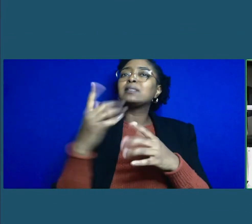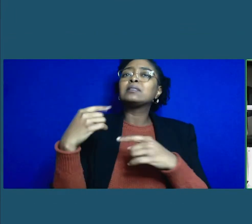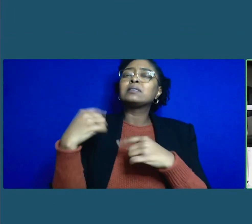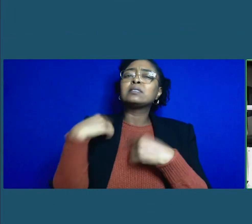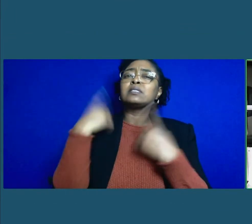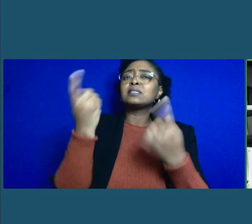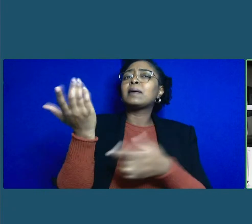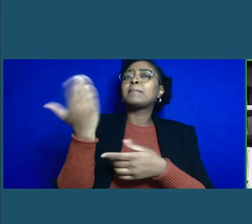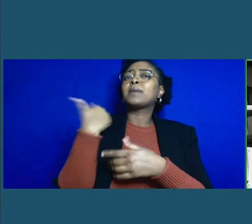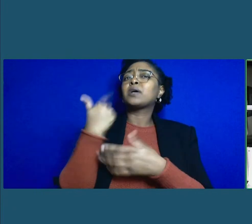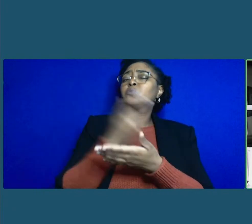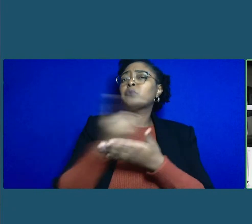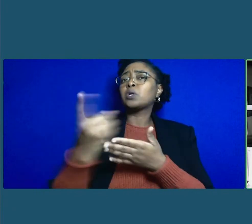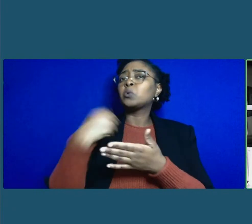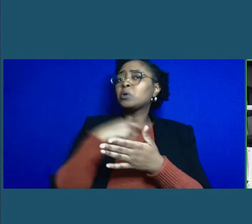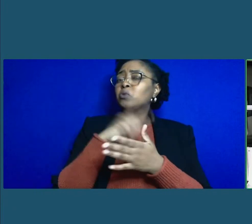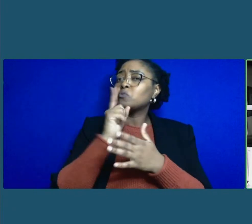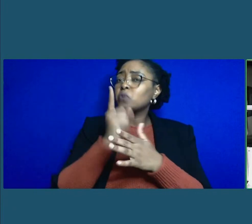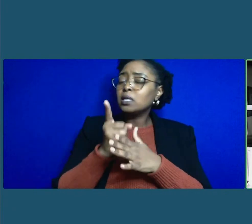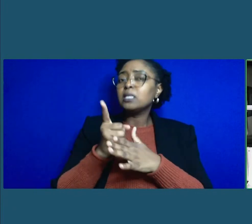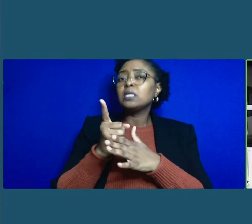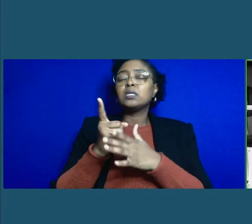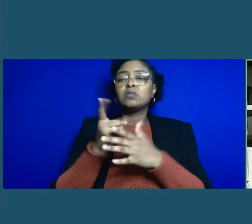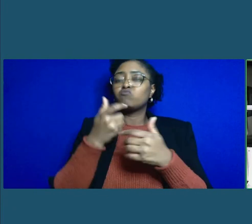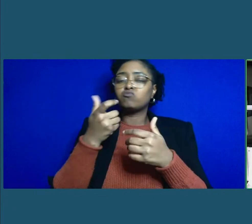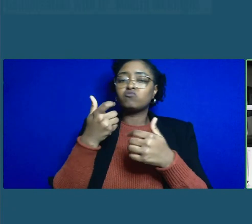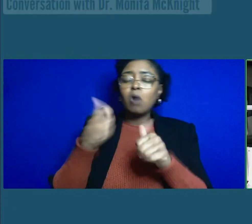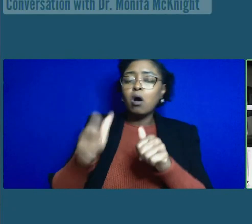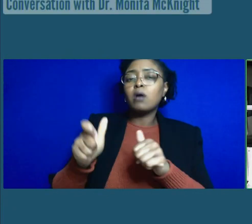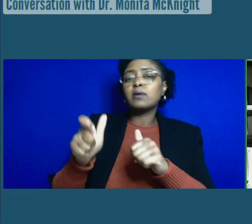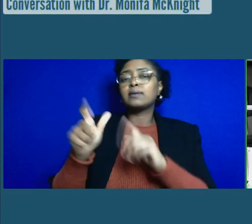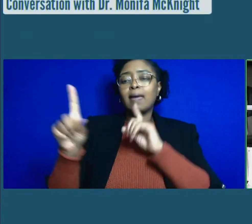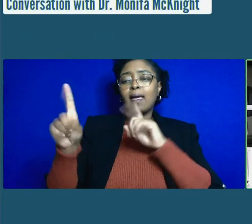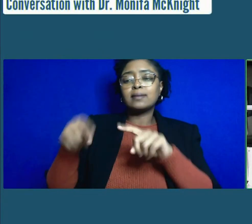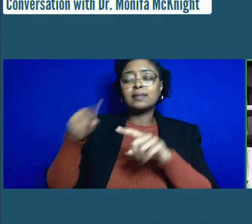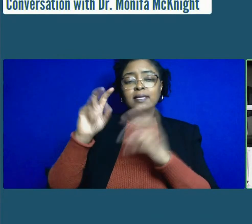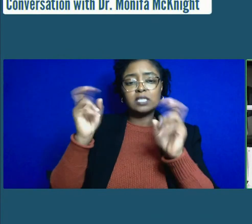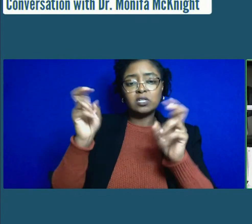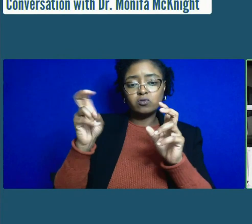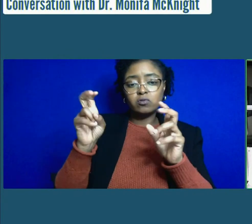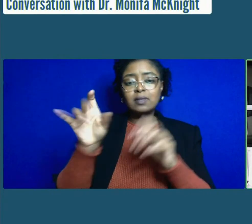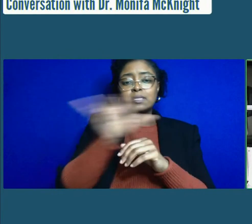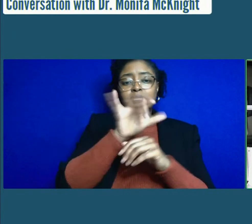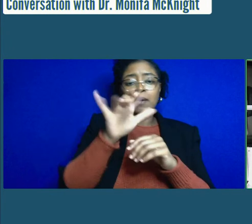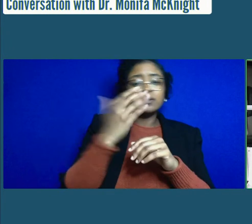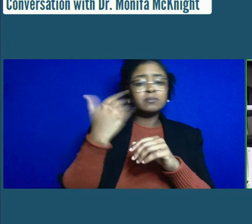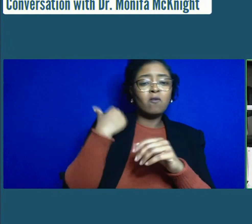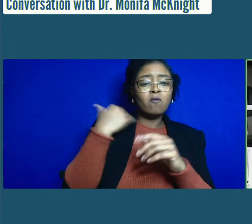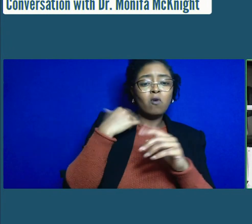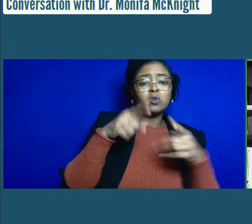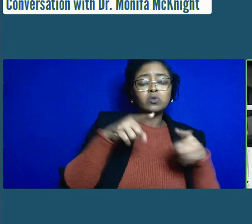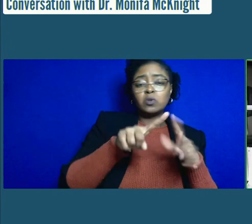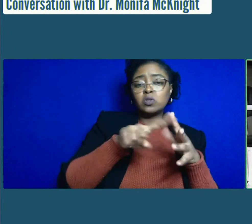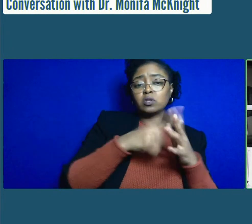share. Um that we really have rallied over the last several weeks to respond to this issue,